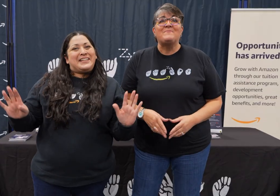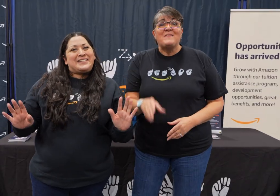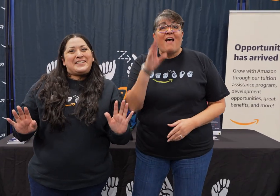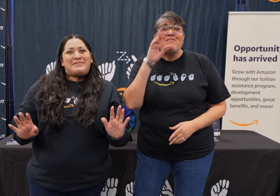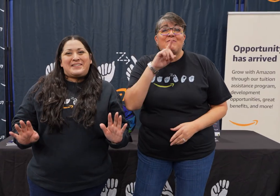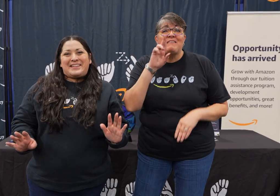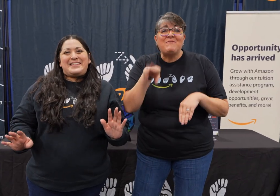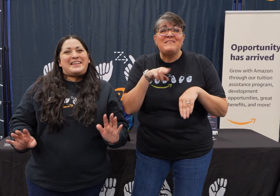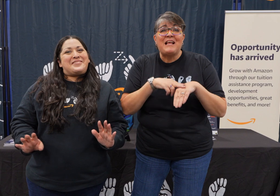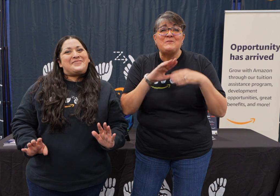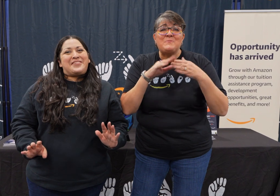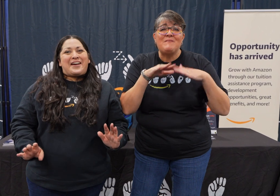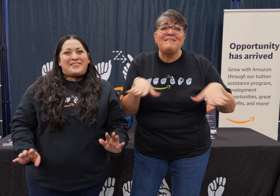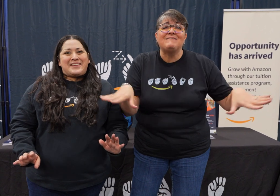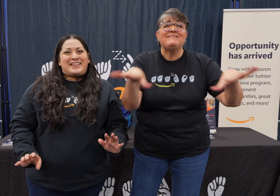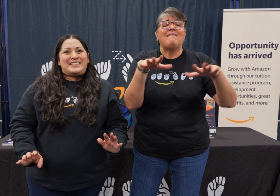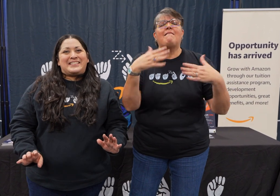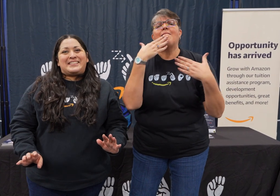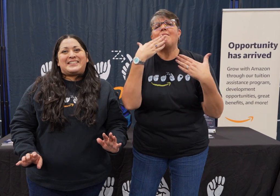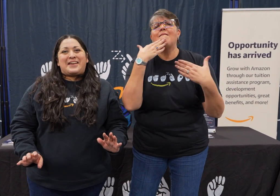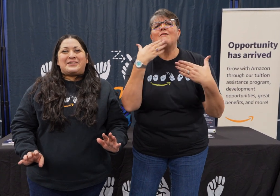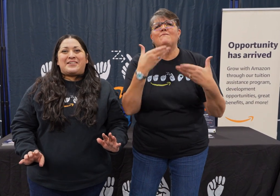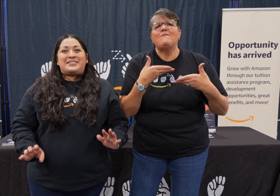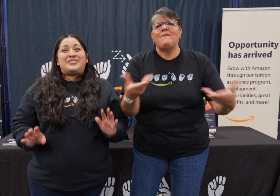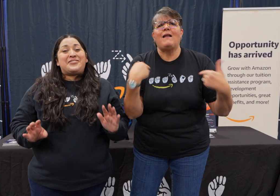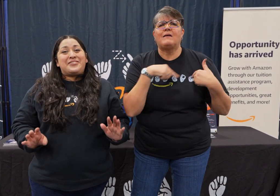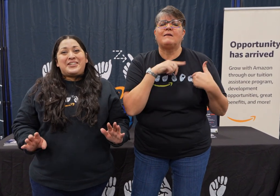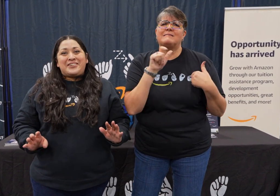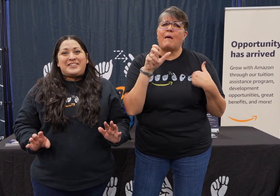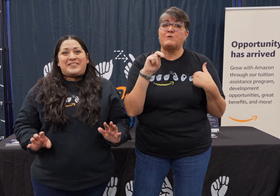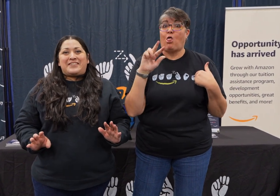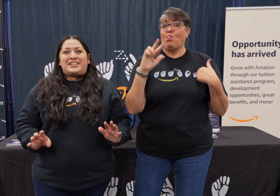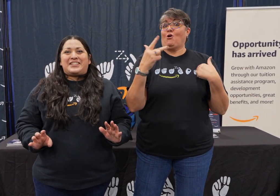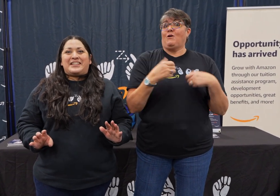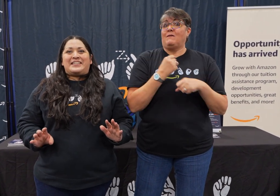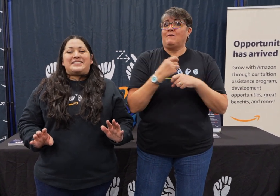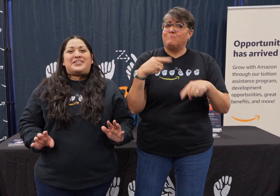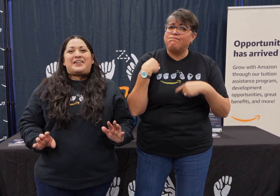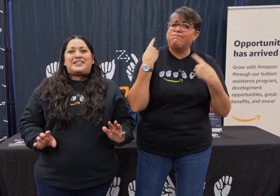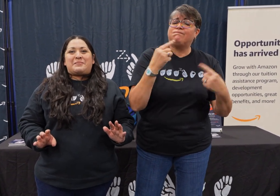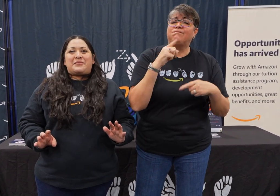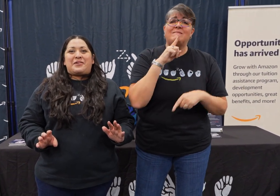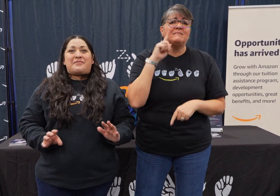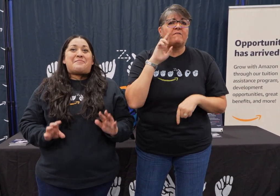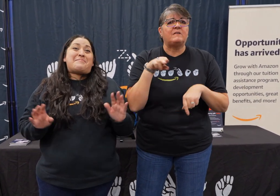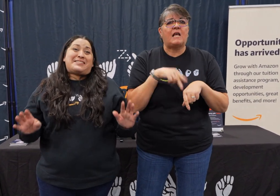Hello DeafNation community, thank you for having us. This is Amazon's third year at DeafNation